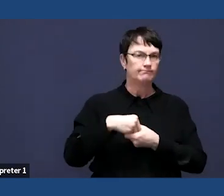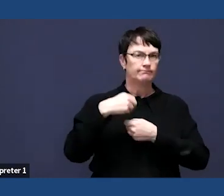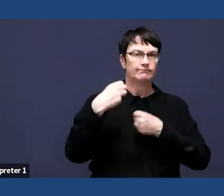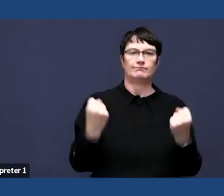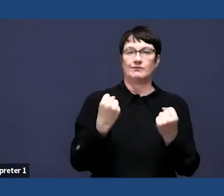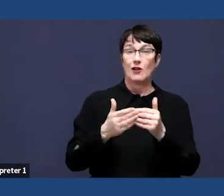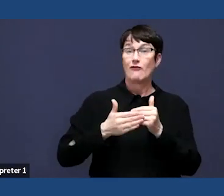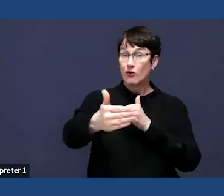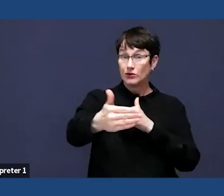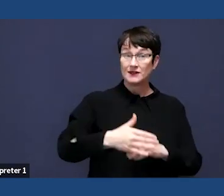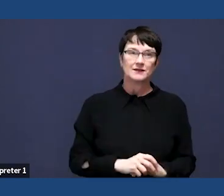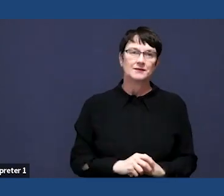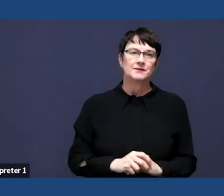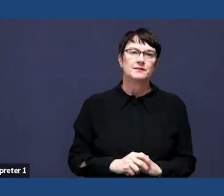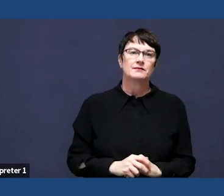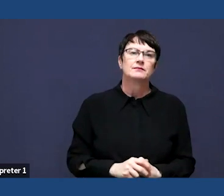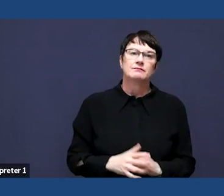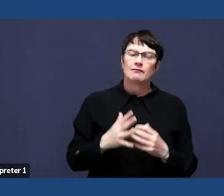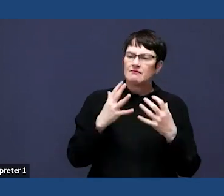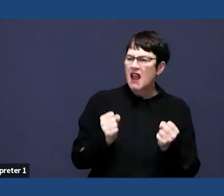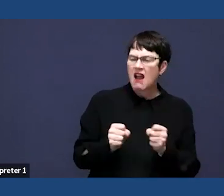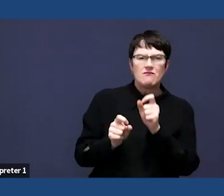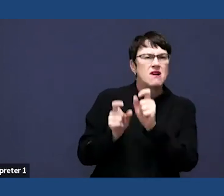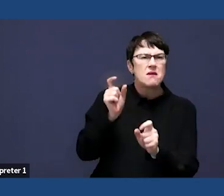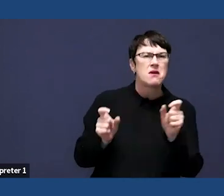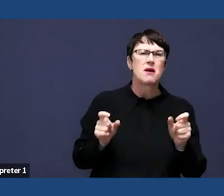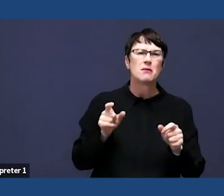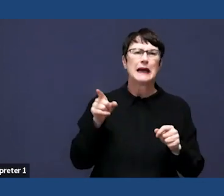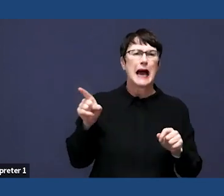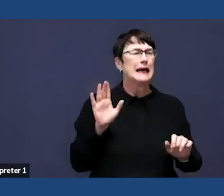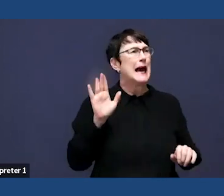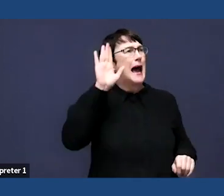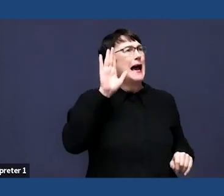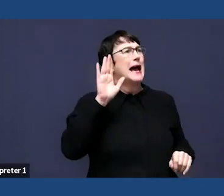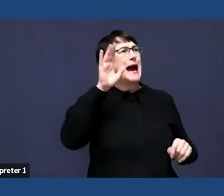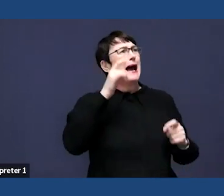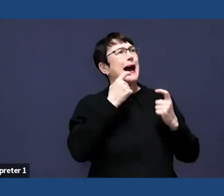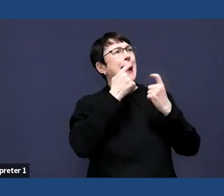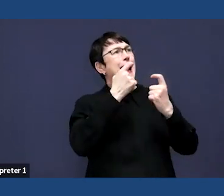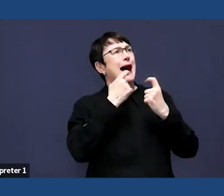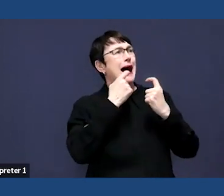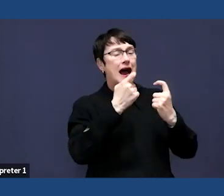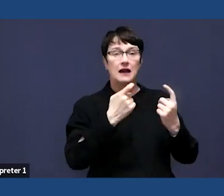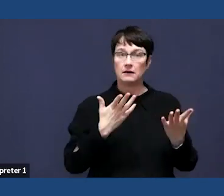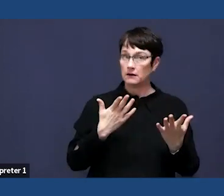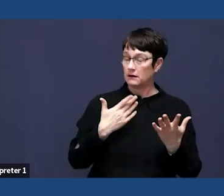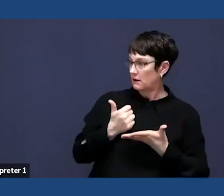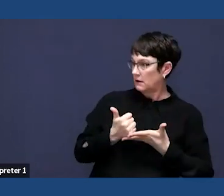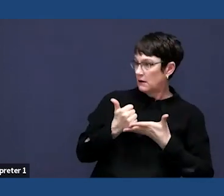Contributions to prosecution and raising awareness aspects as in reference to social injustices